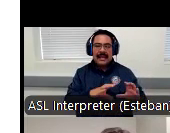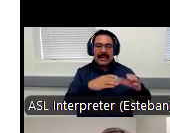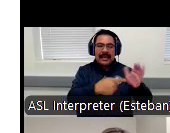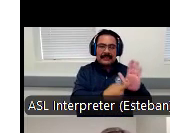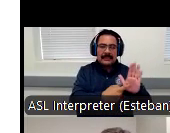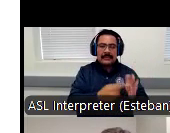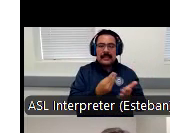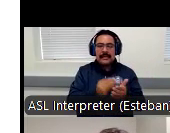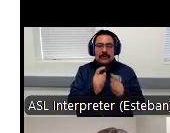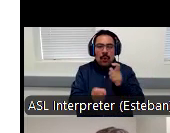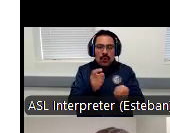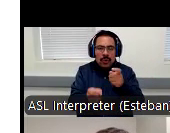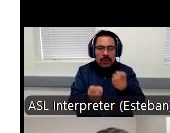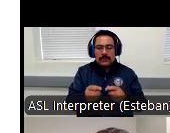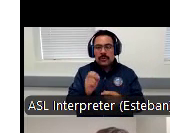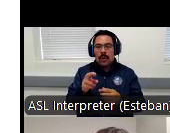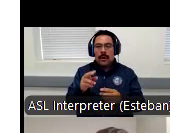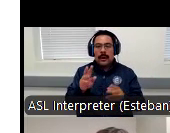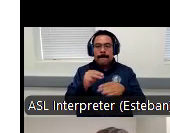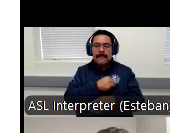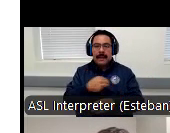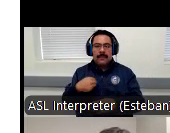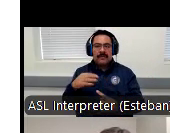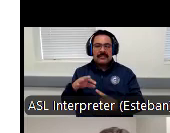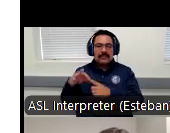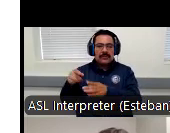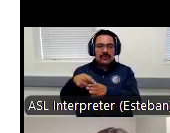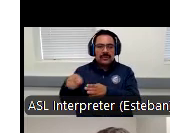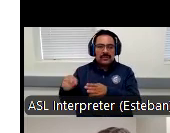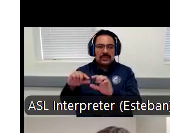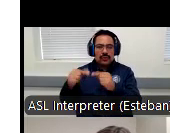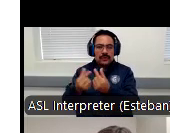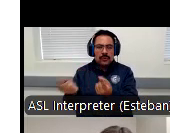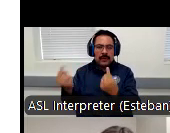or members of the special interest groups that will be coming here. 700 individuals coming to